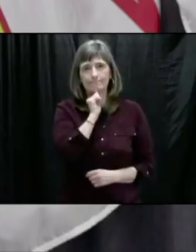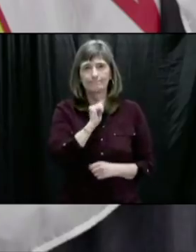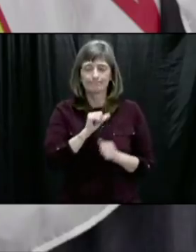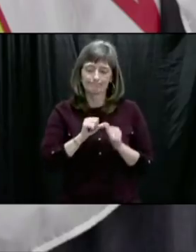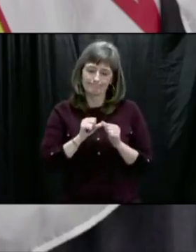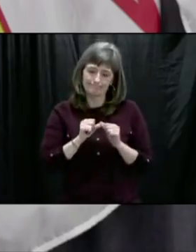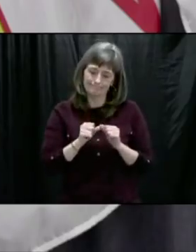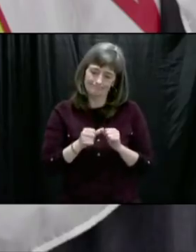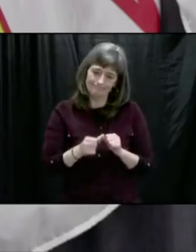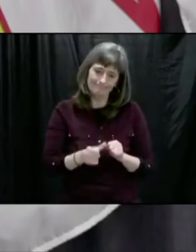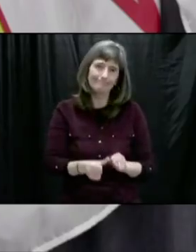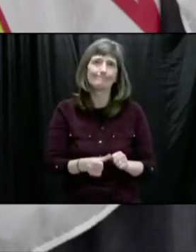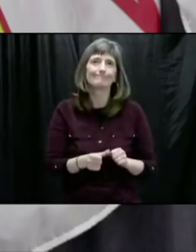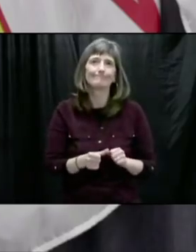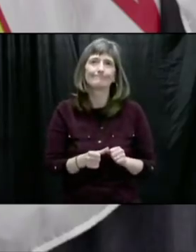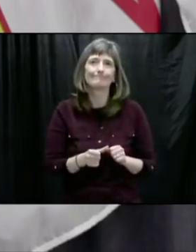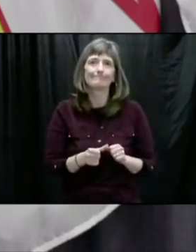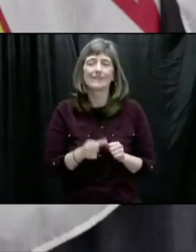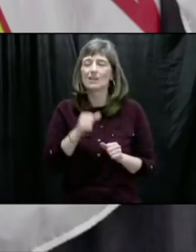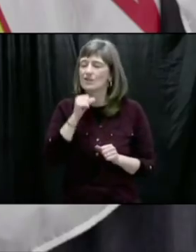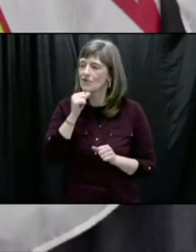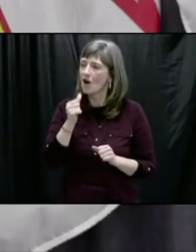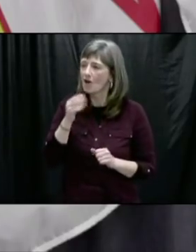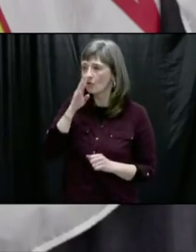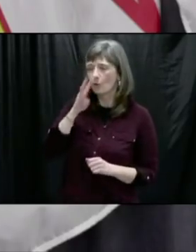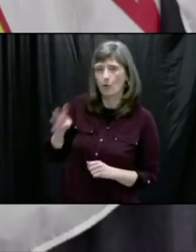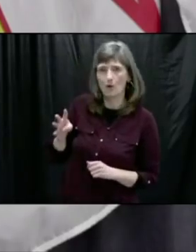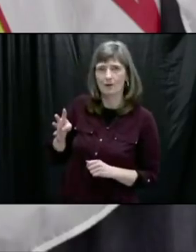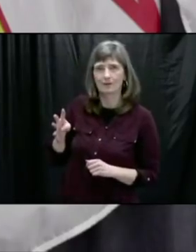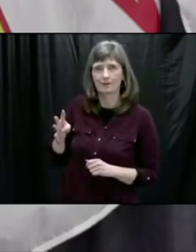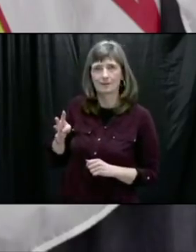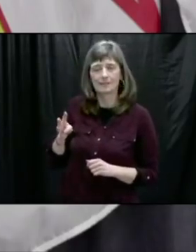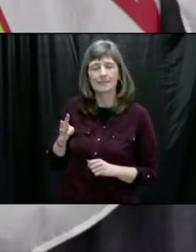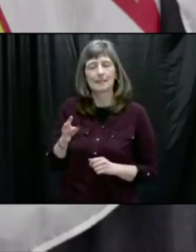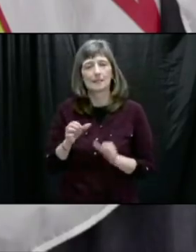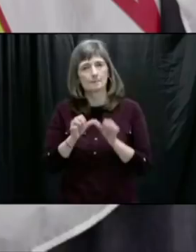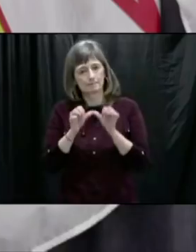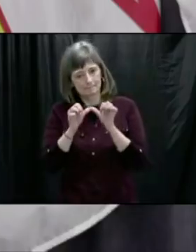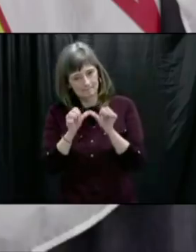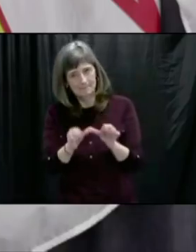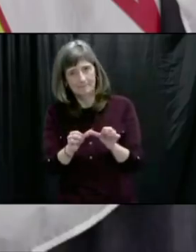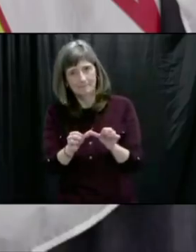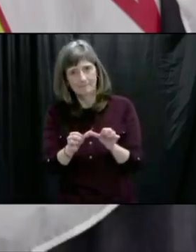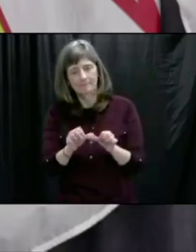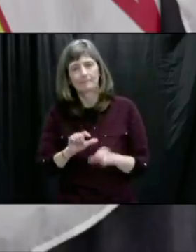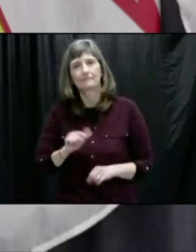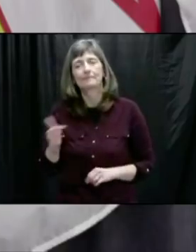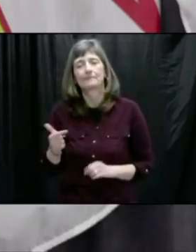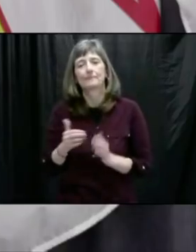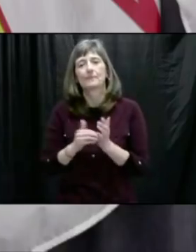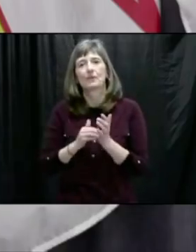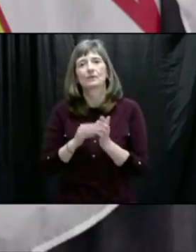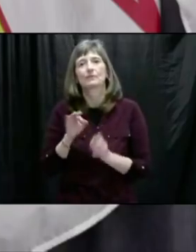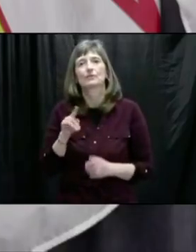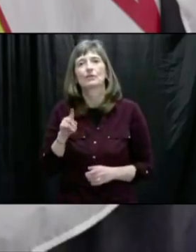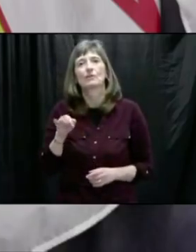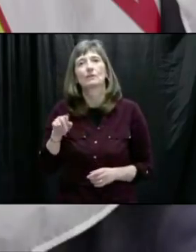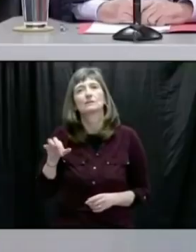TOGETHER, LET'S TAKE A HOLD OF THE VIRUS AND NOT LET IT TAKE AHOLD OF US.